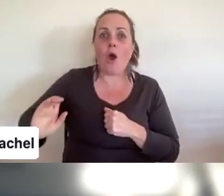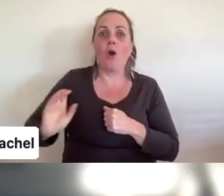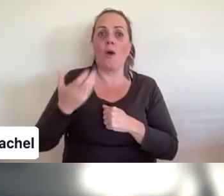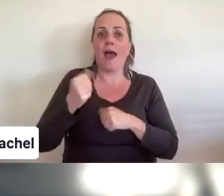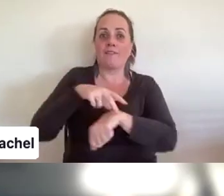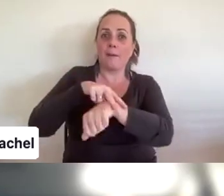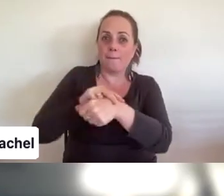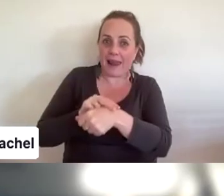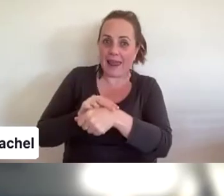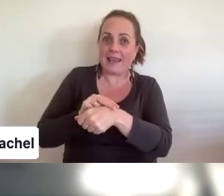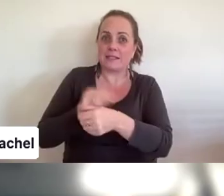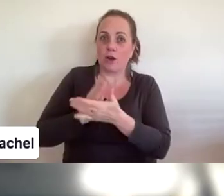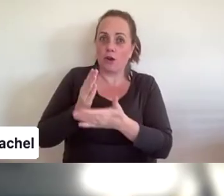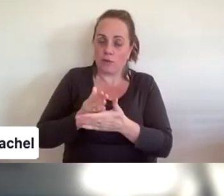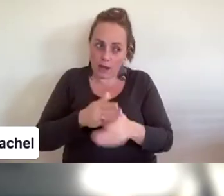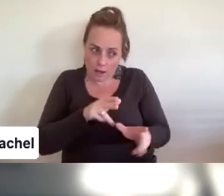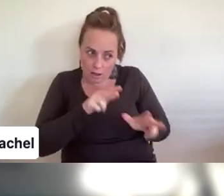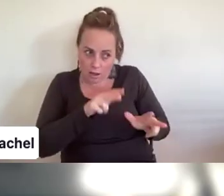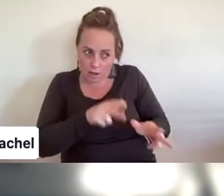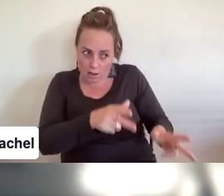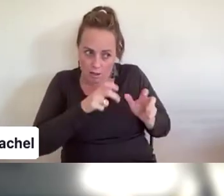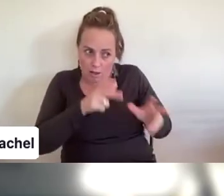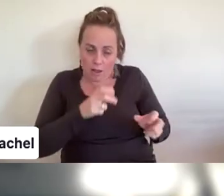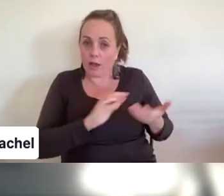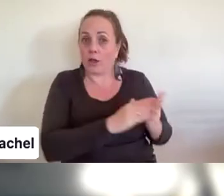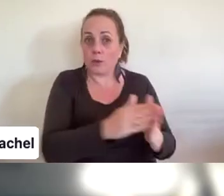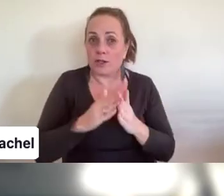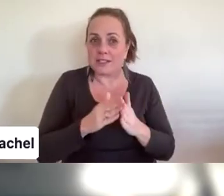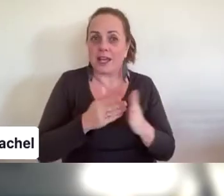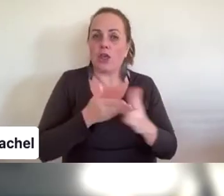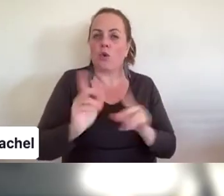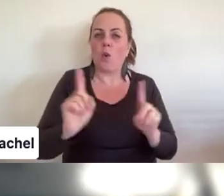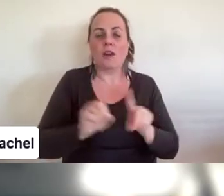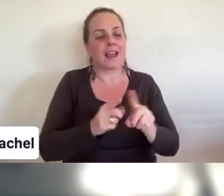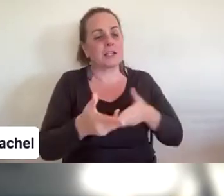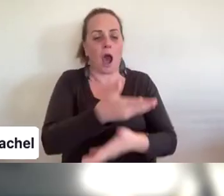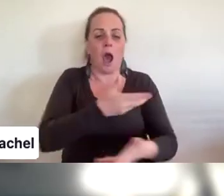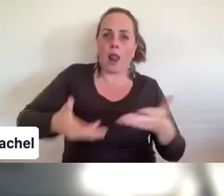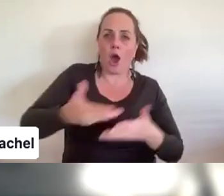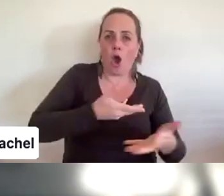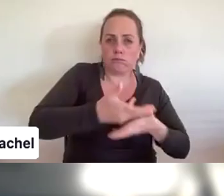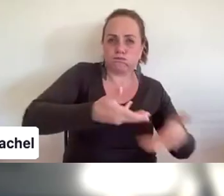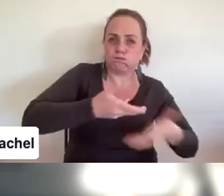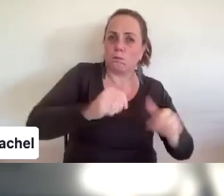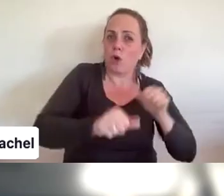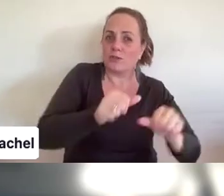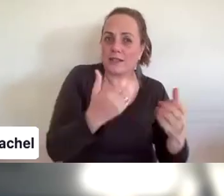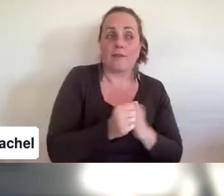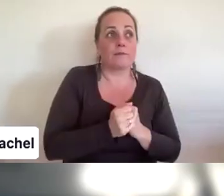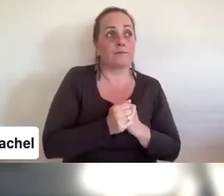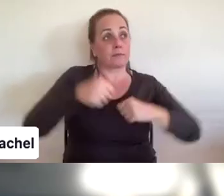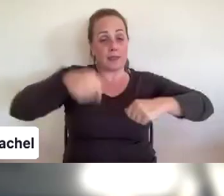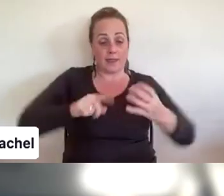are accountable to but hear from communities through these dialogue processes. Here in Porirua,